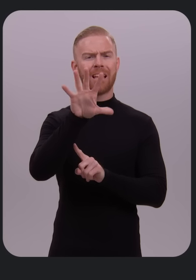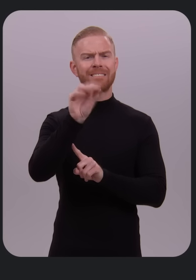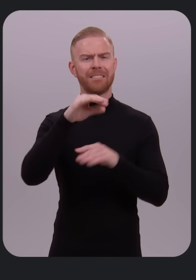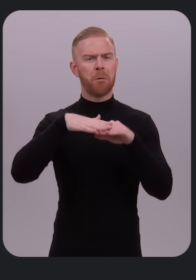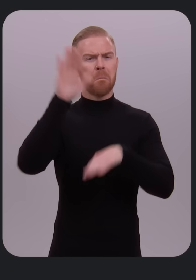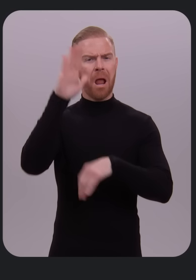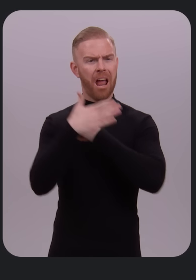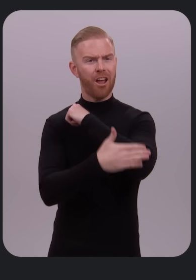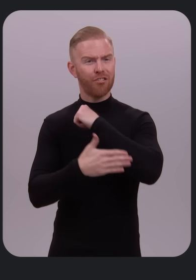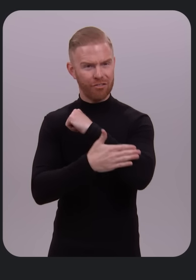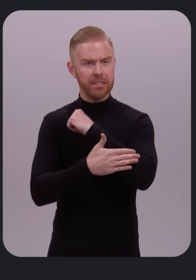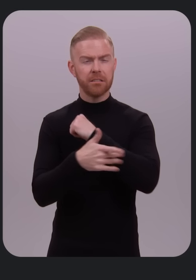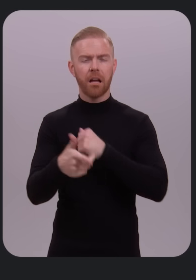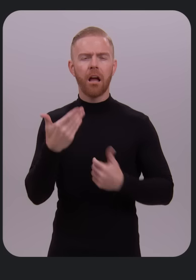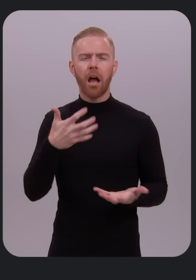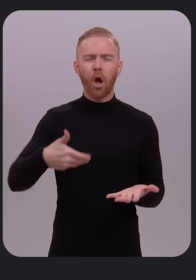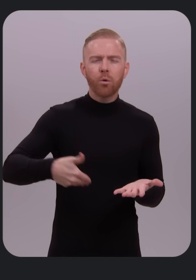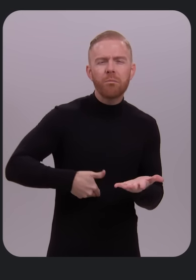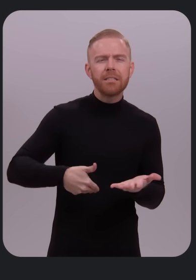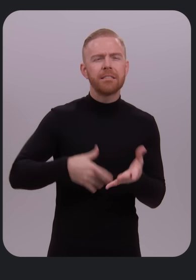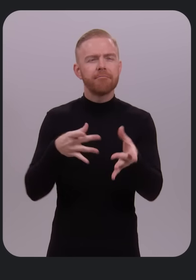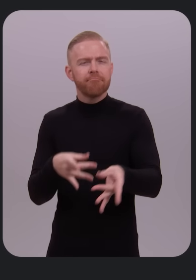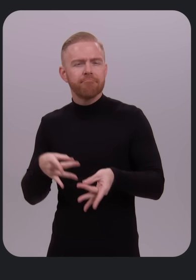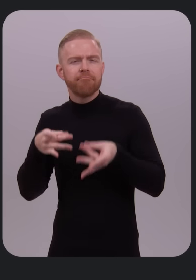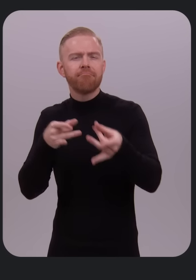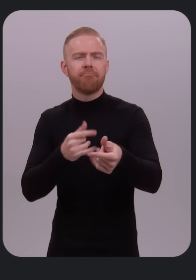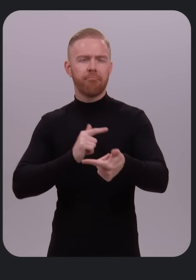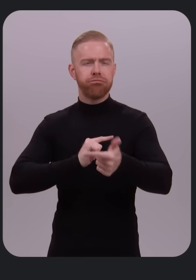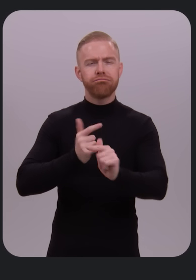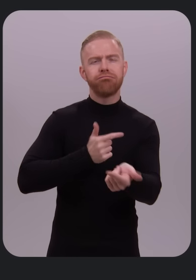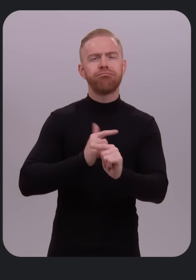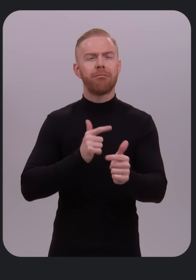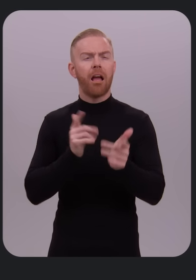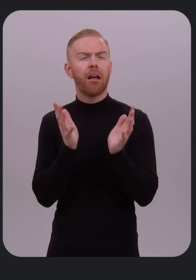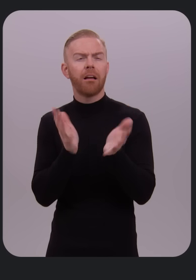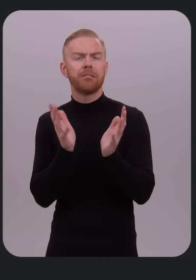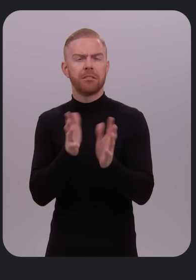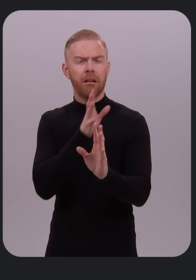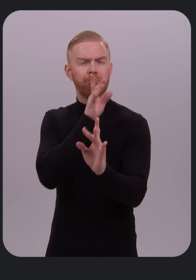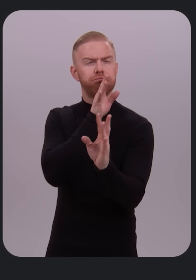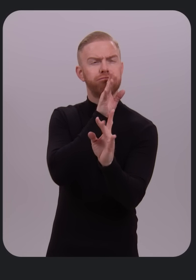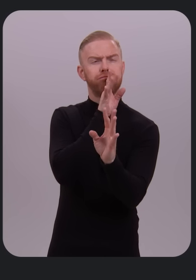It's so intuitive, so engaging. The conversations, in fact, are five times longer